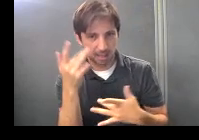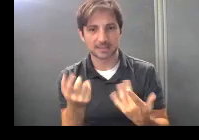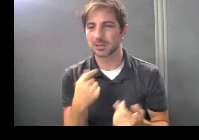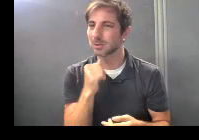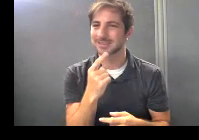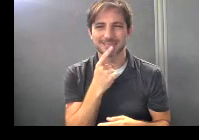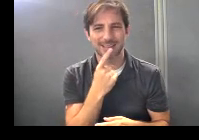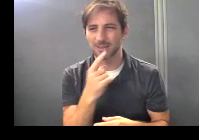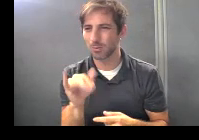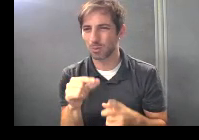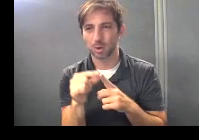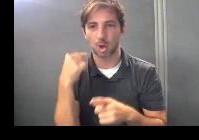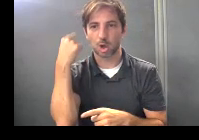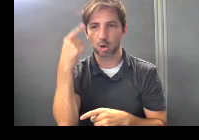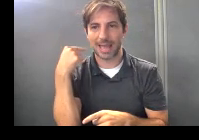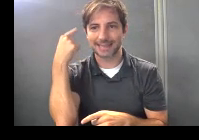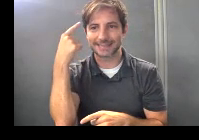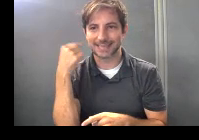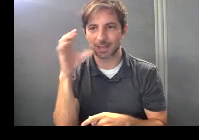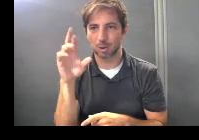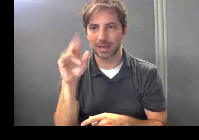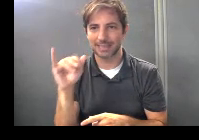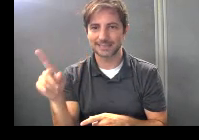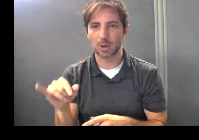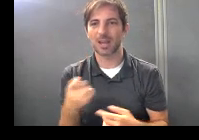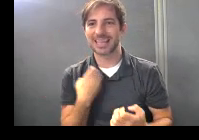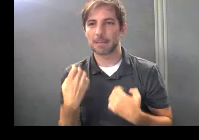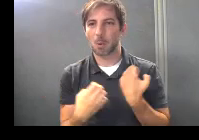IT'S STIGMATIZING. THERE ARE MANY WAYS TO REFER TO MENTAL HEALTH